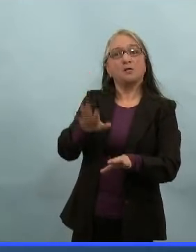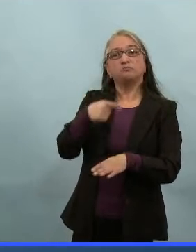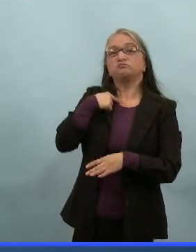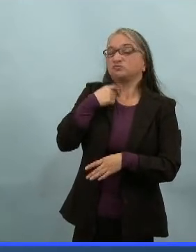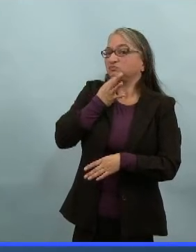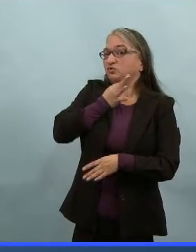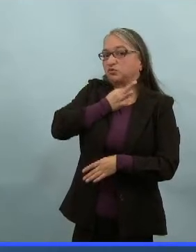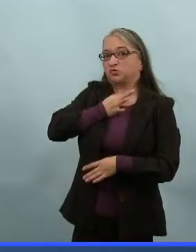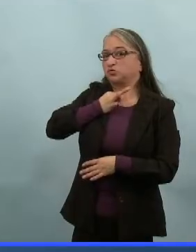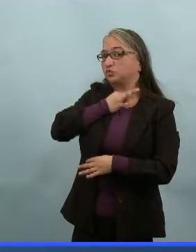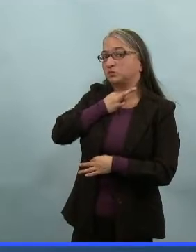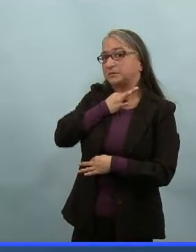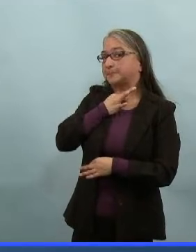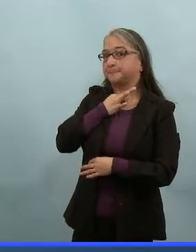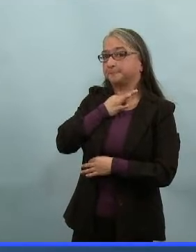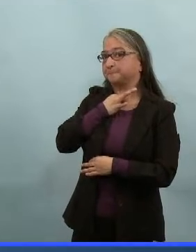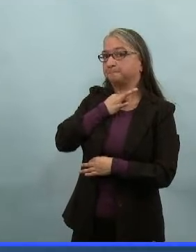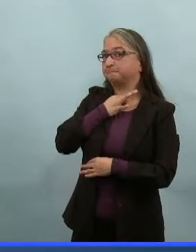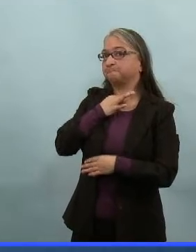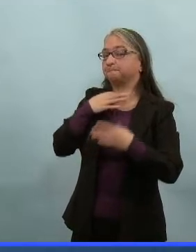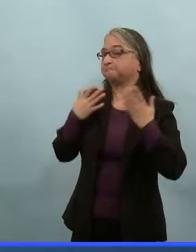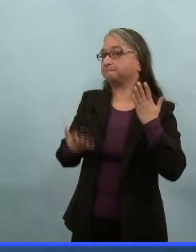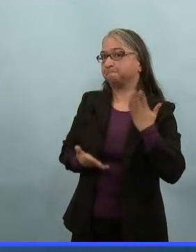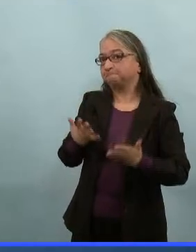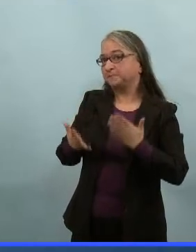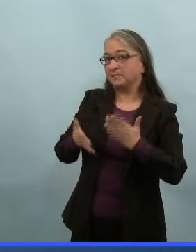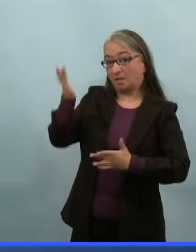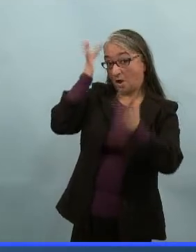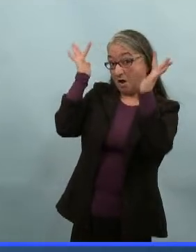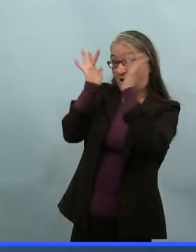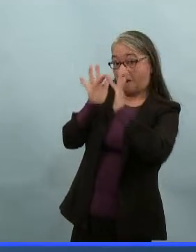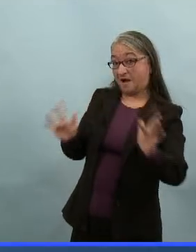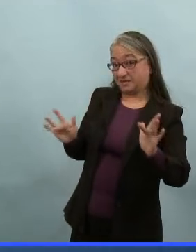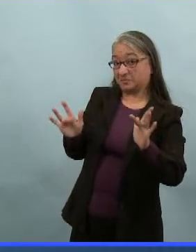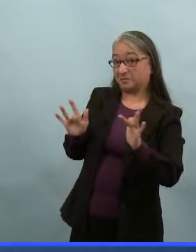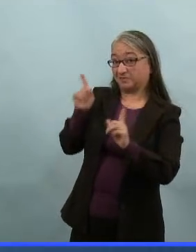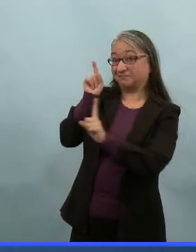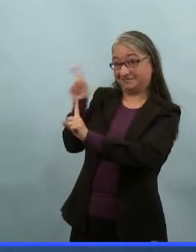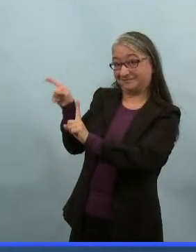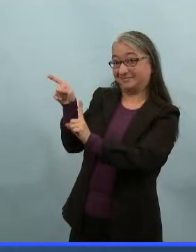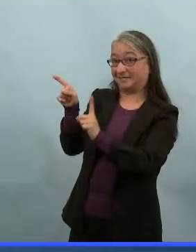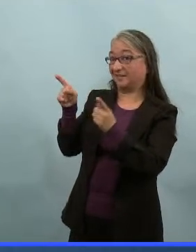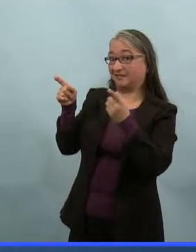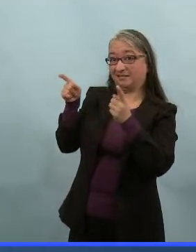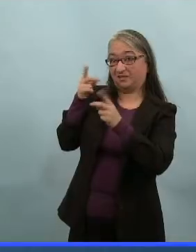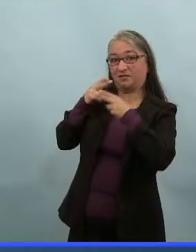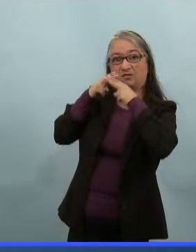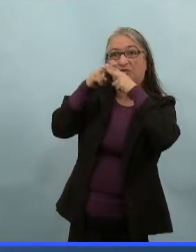at what point will hospitals be considered overwhelmed we're already pretty uh they're